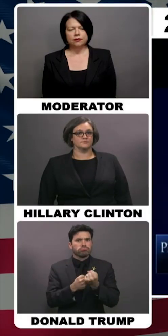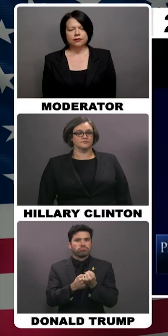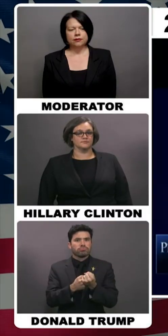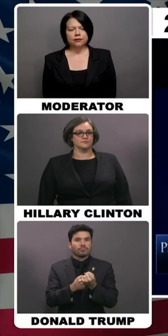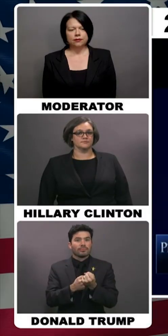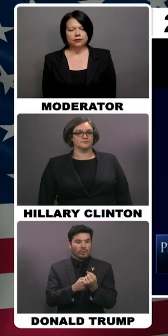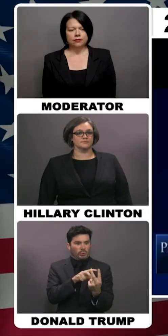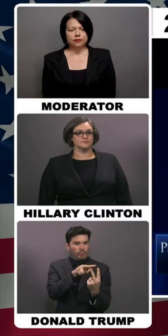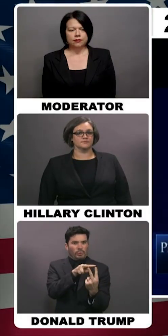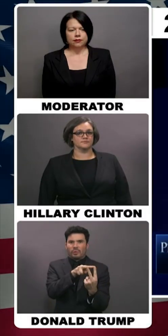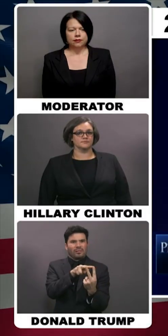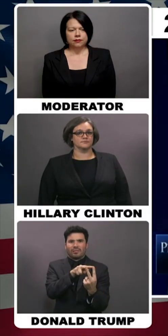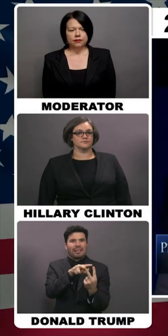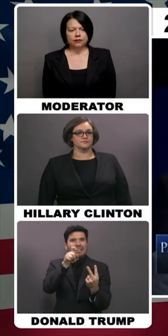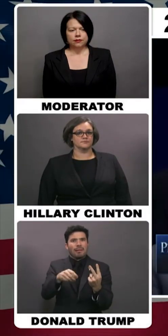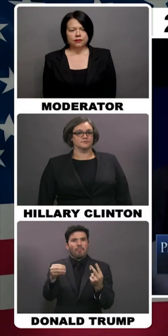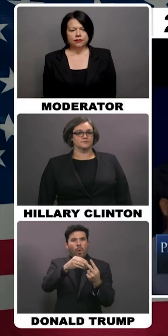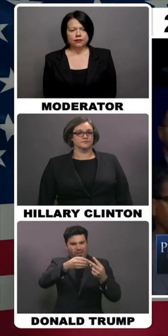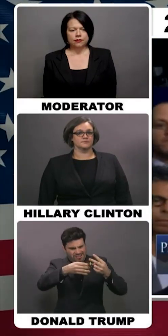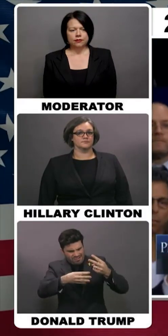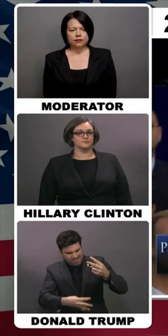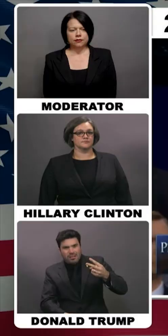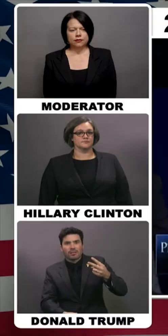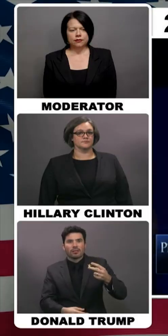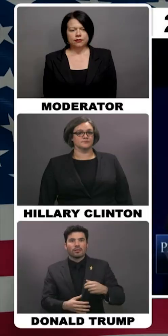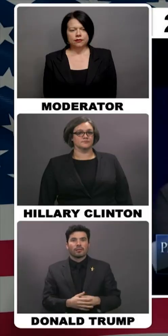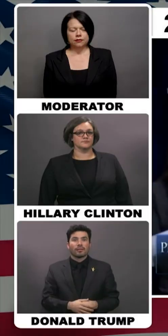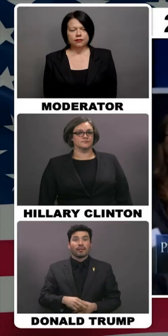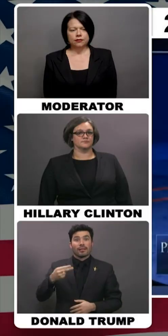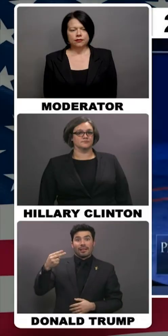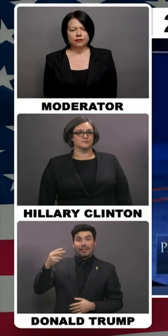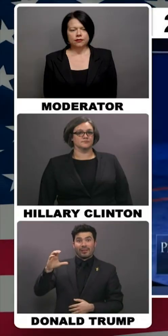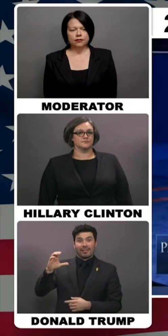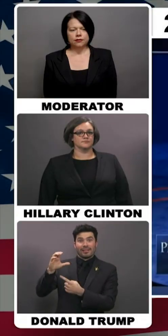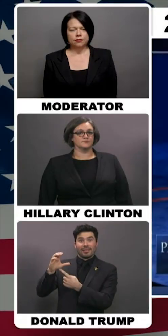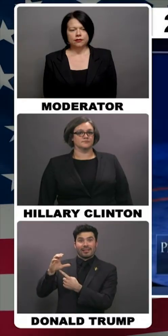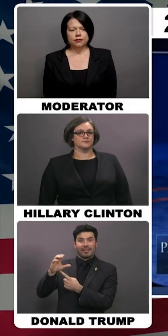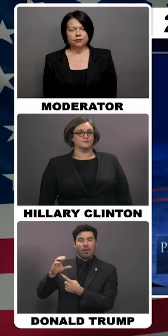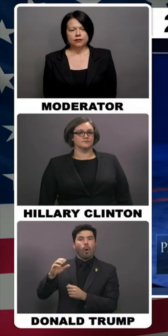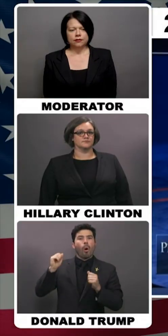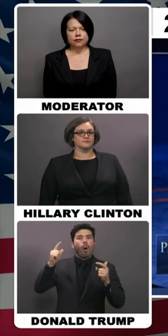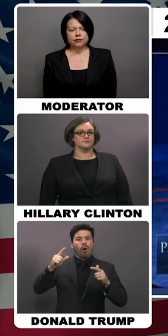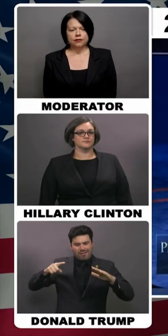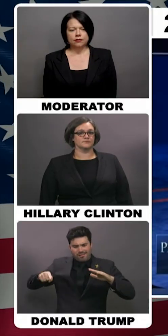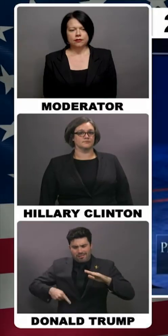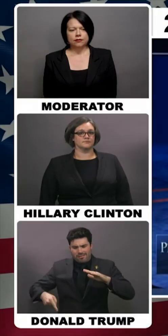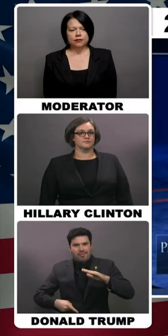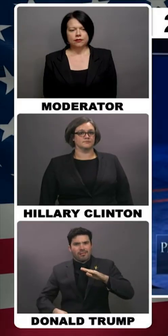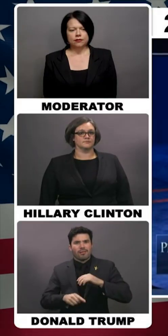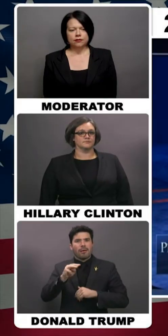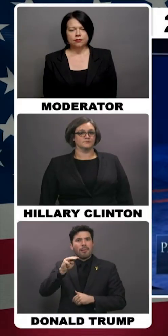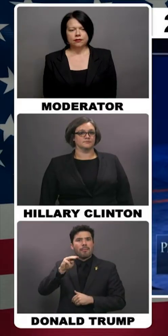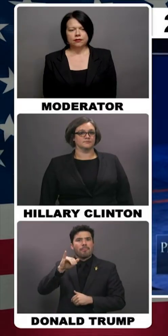And you look at our miners, Hillary Clinton wants to put all the miners outta business. There is a thing called clean coal.